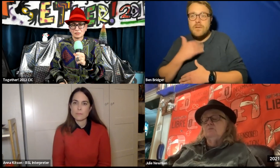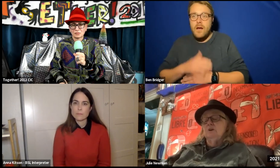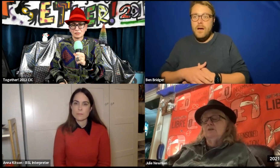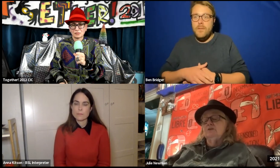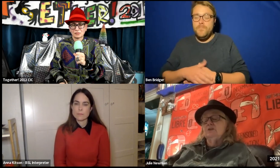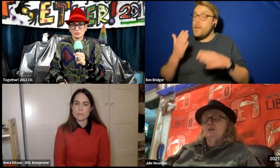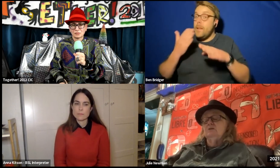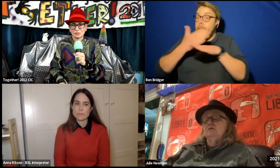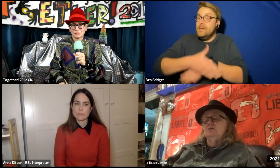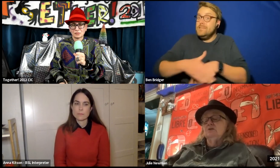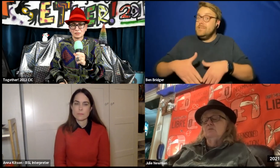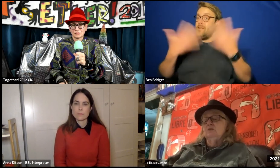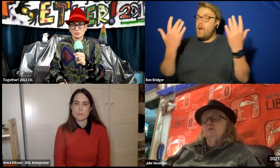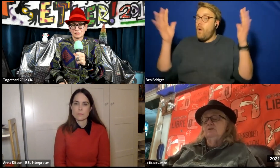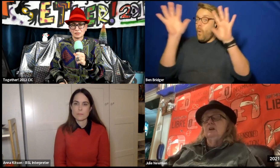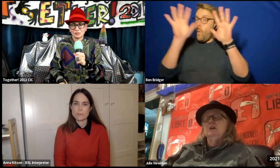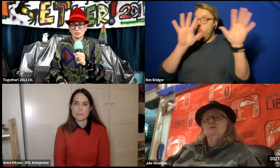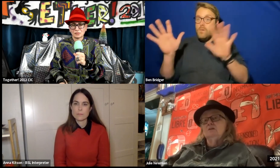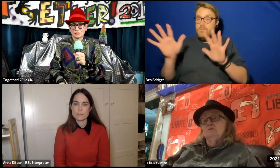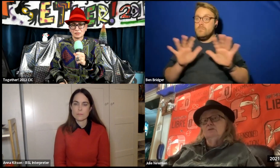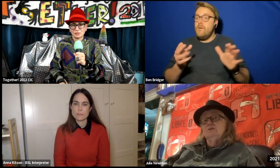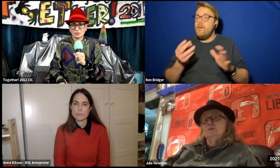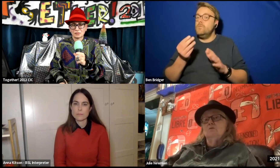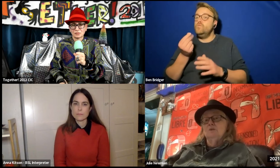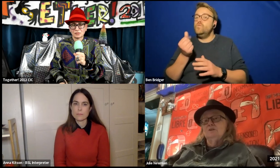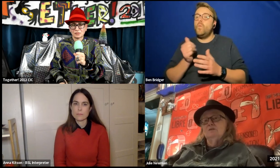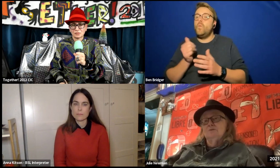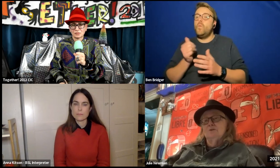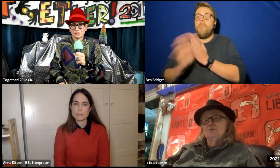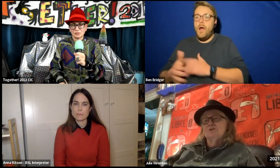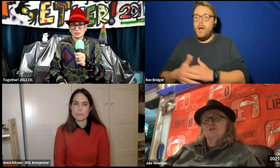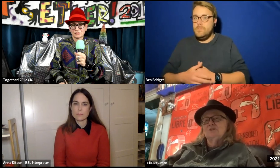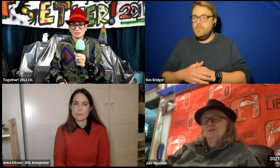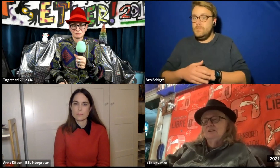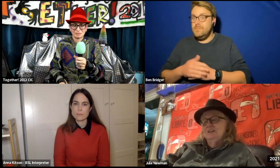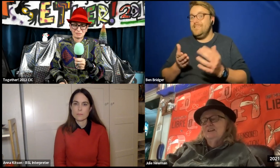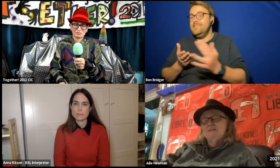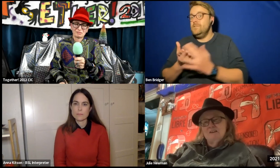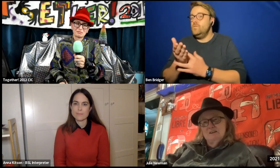Pass into the somnolent stillness of winter frosts. Thank you.